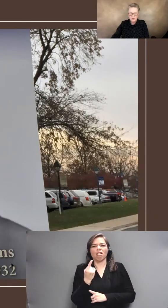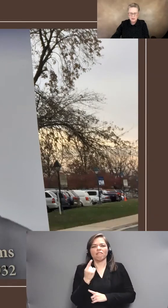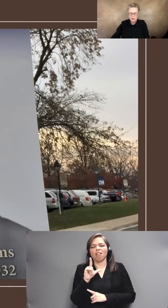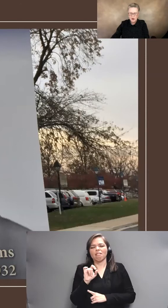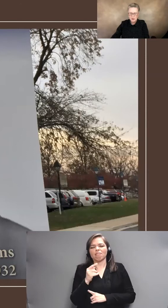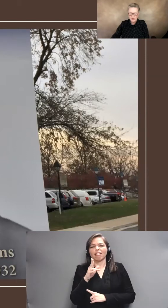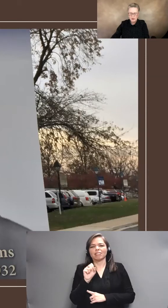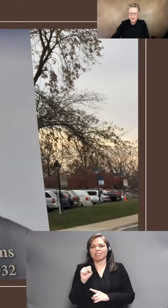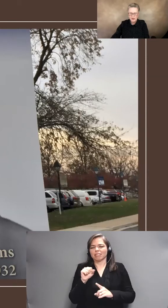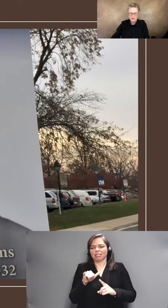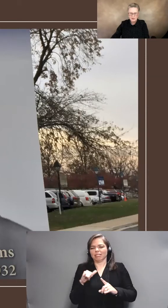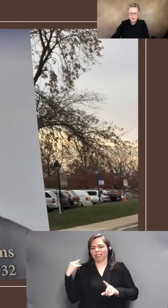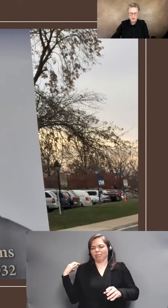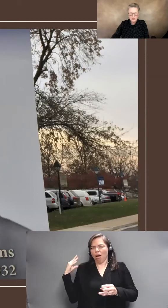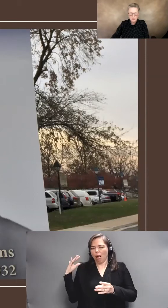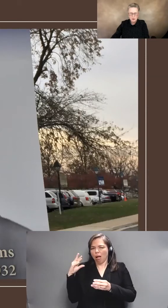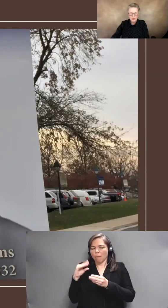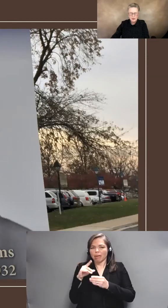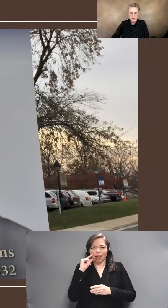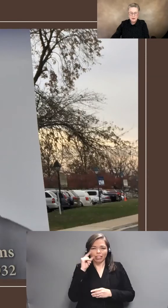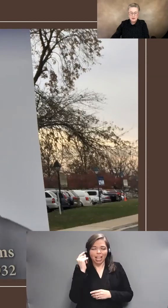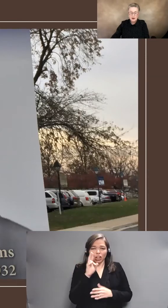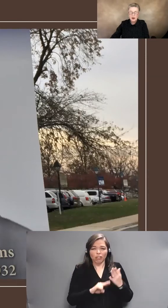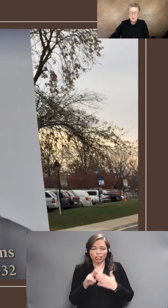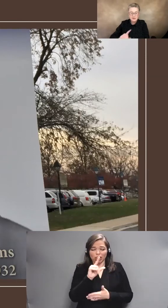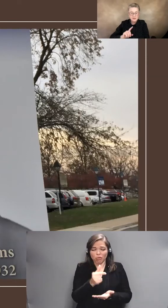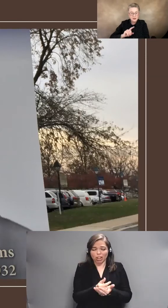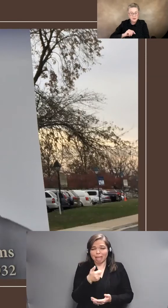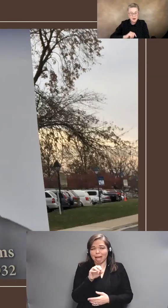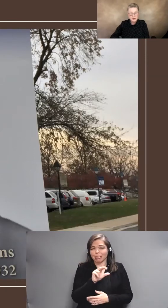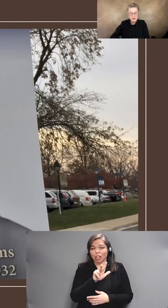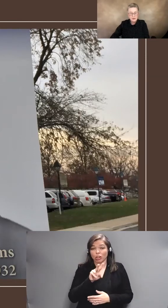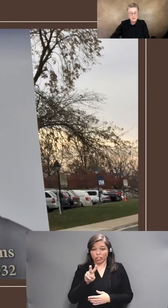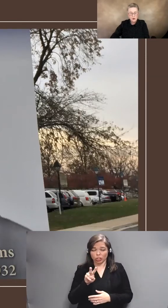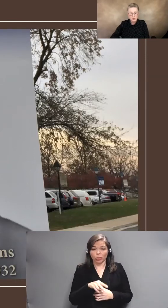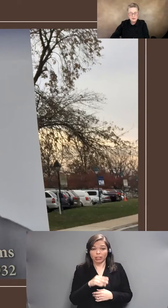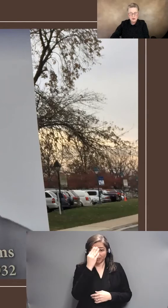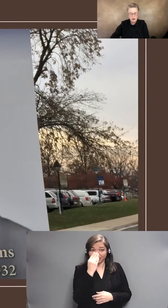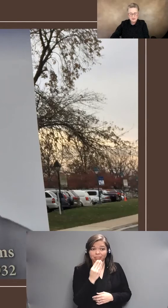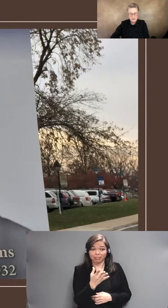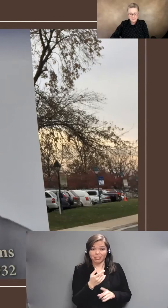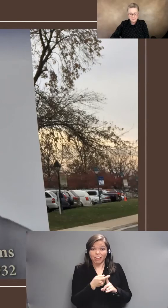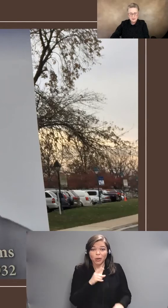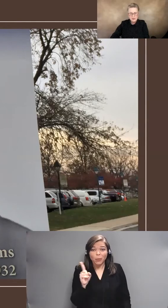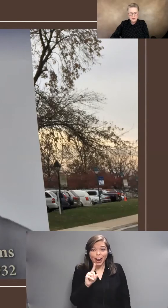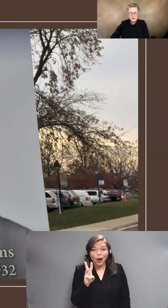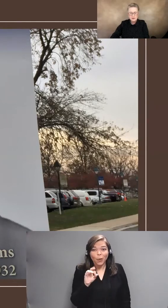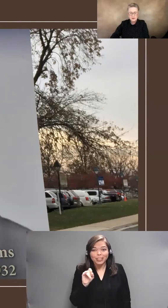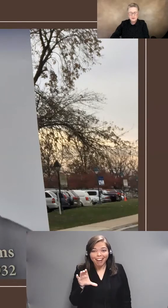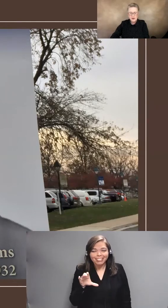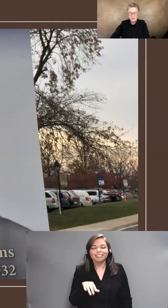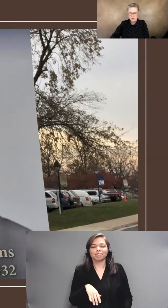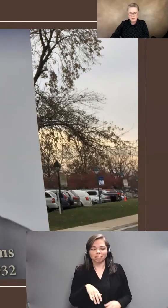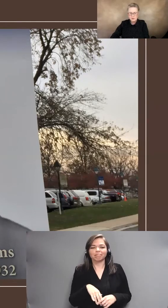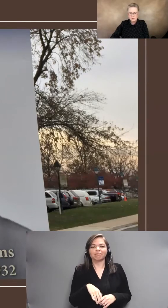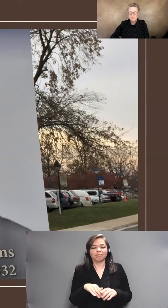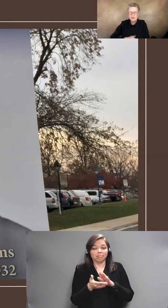he graduated in 1932, I must tell you, that he is from Wisconsin, he turned (became) Deaf